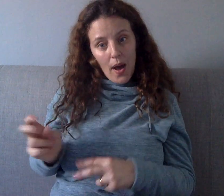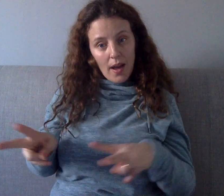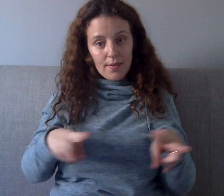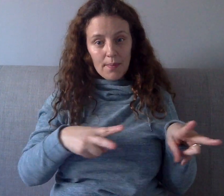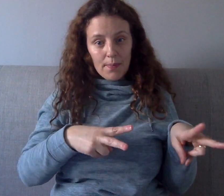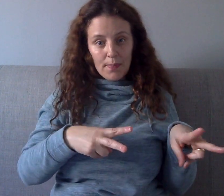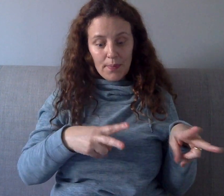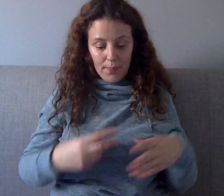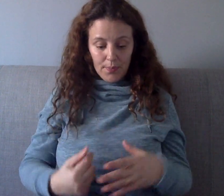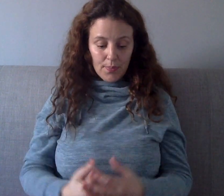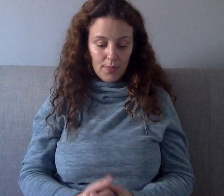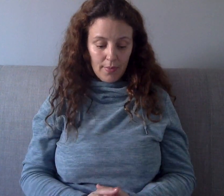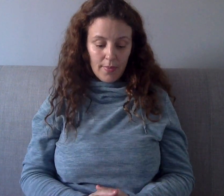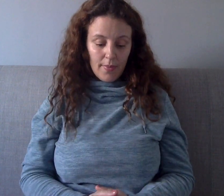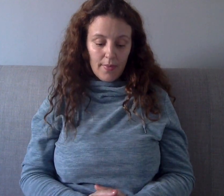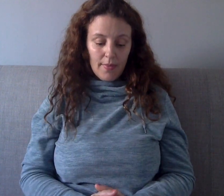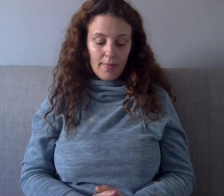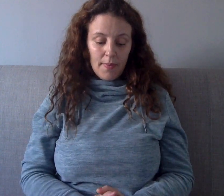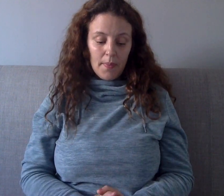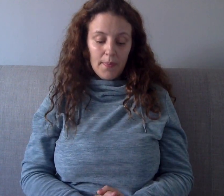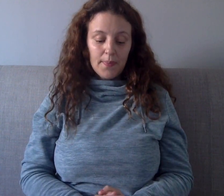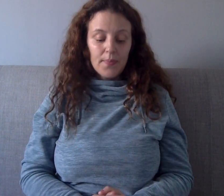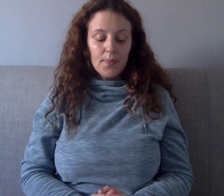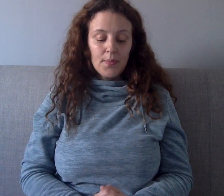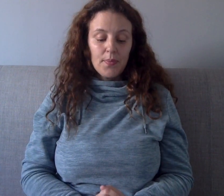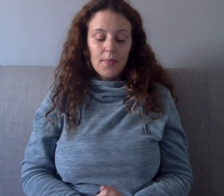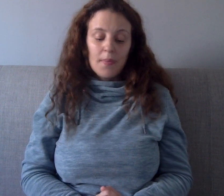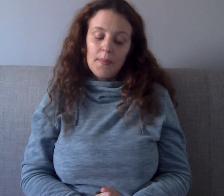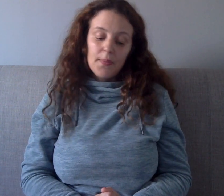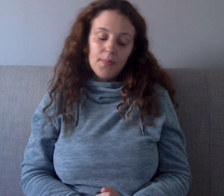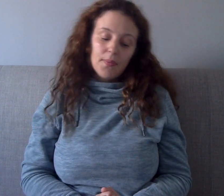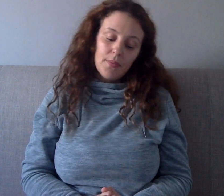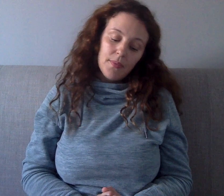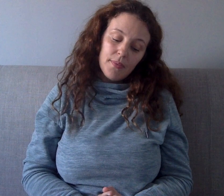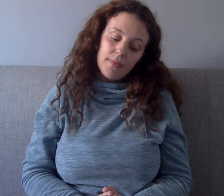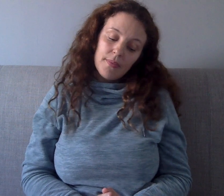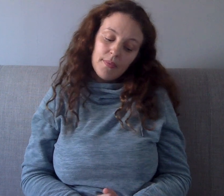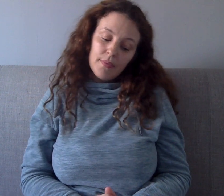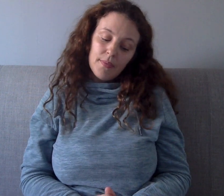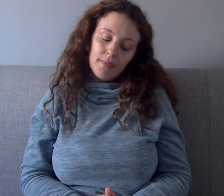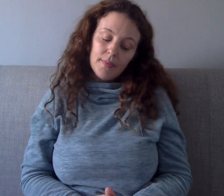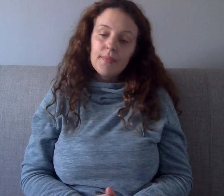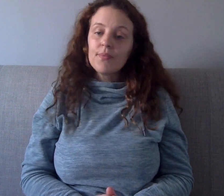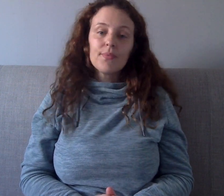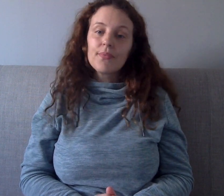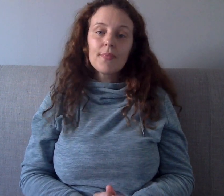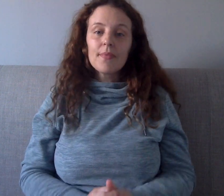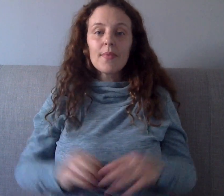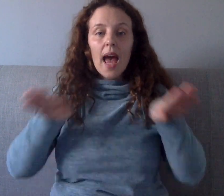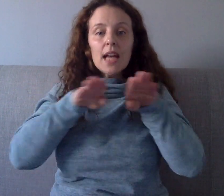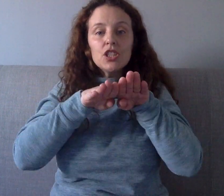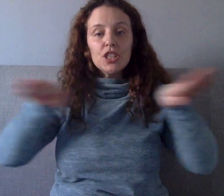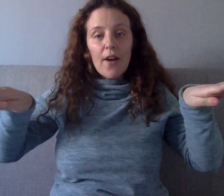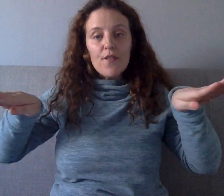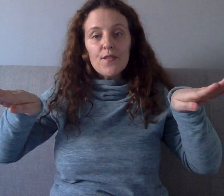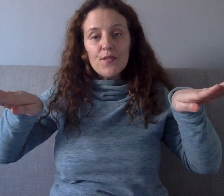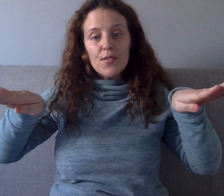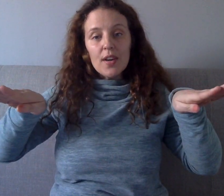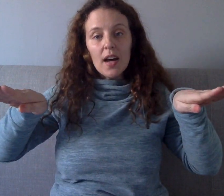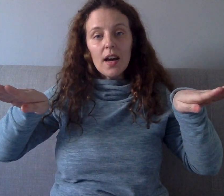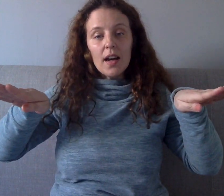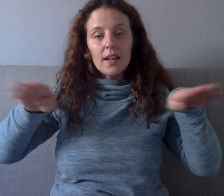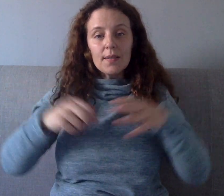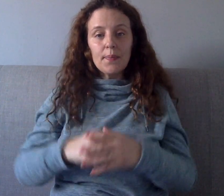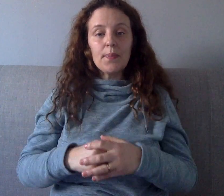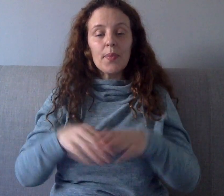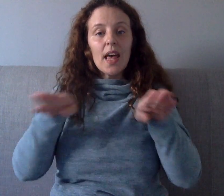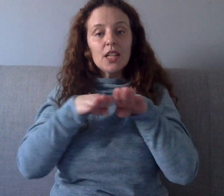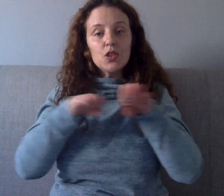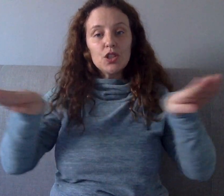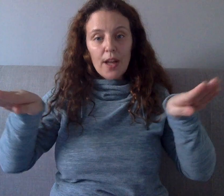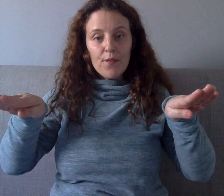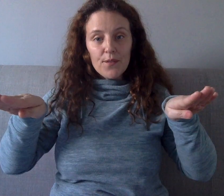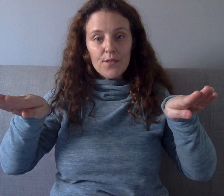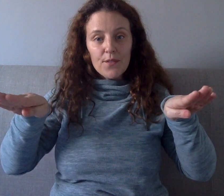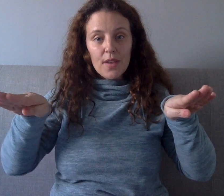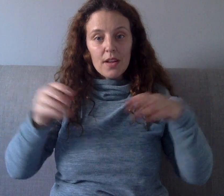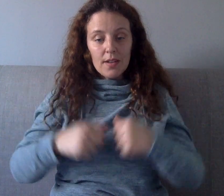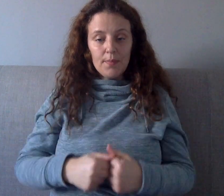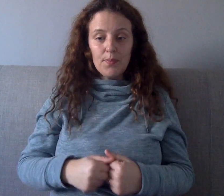SHELF